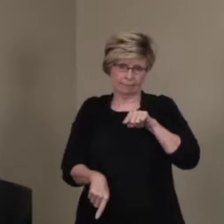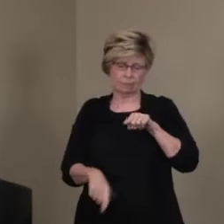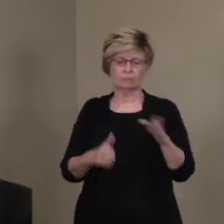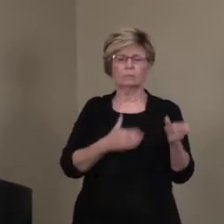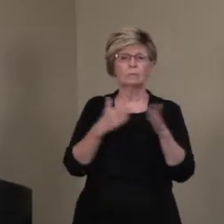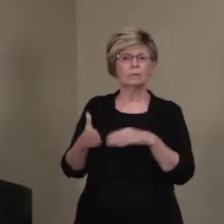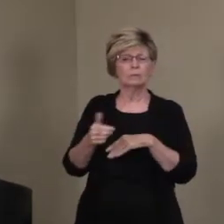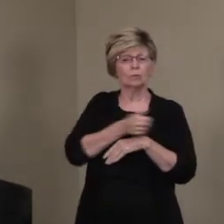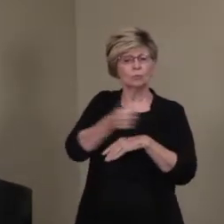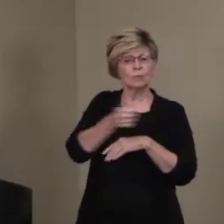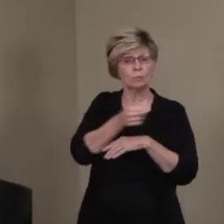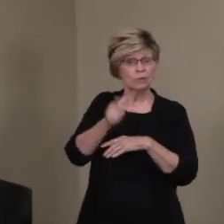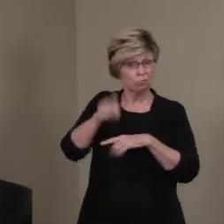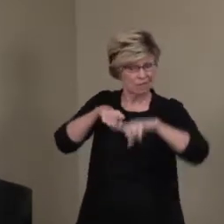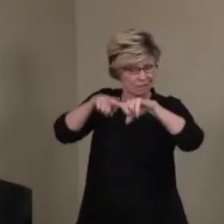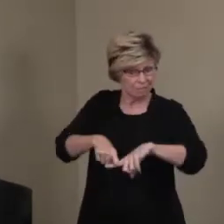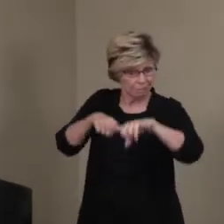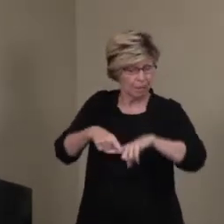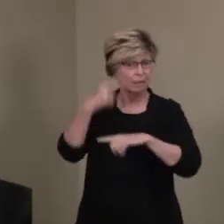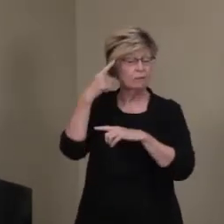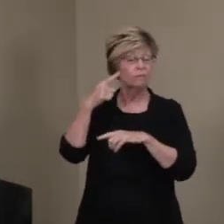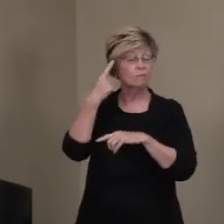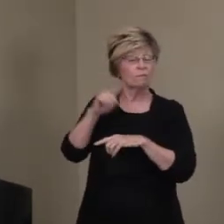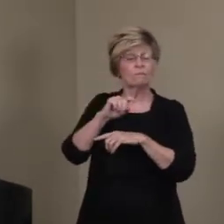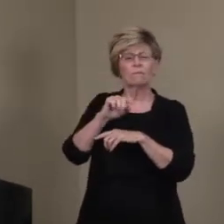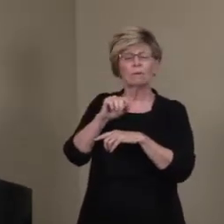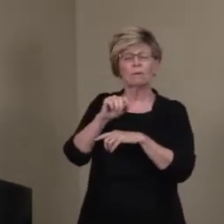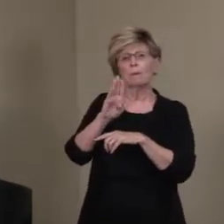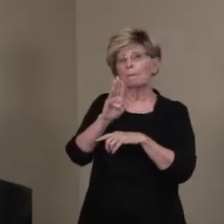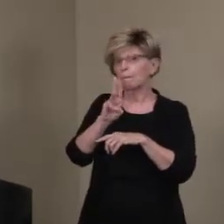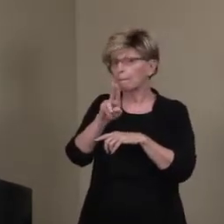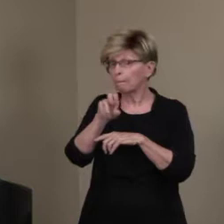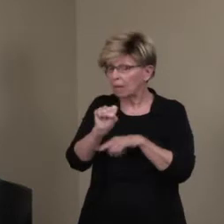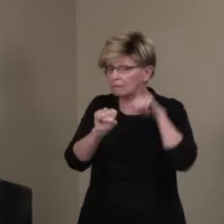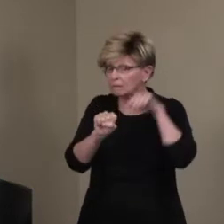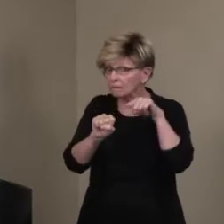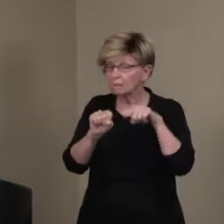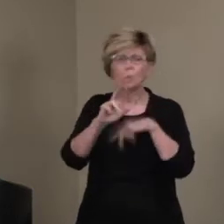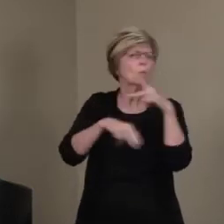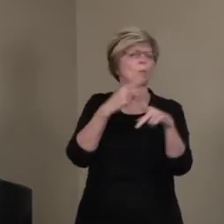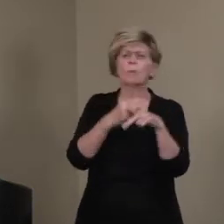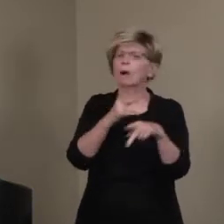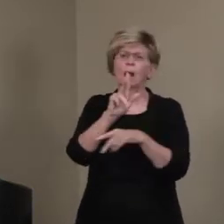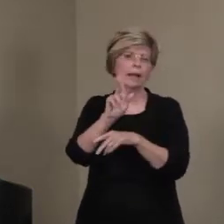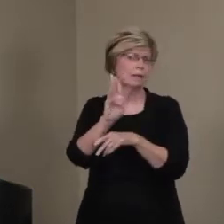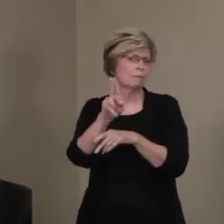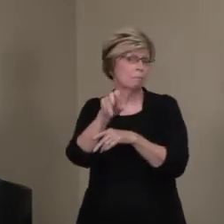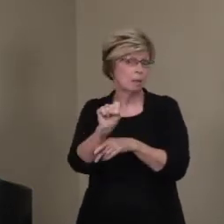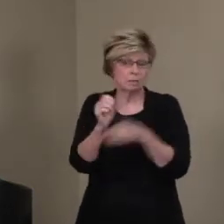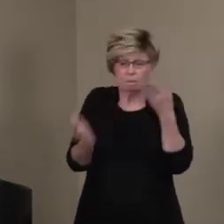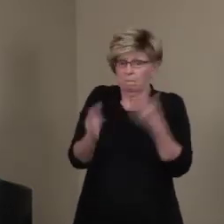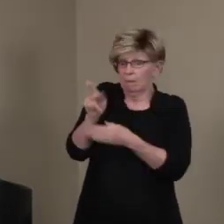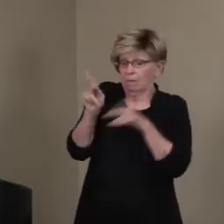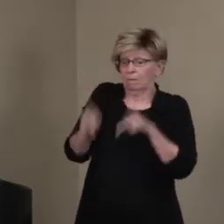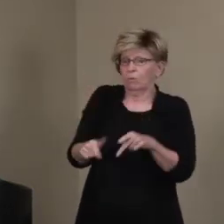driver's license or not can the student perhaps use public transportation like a